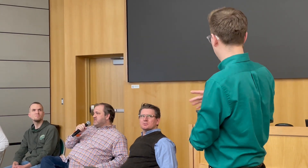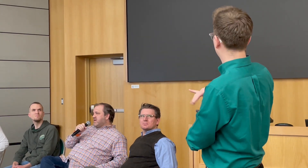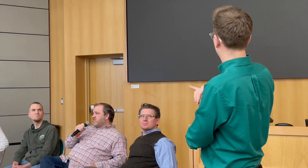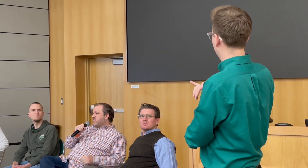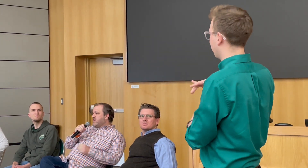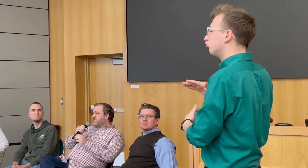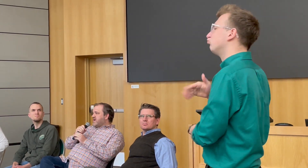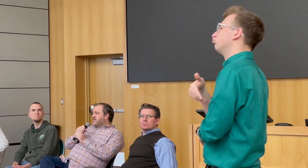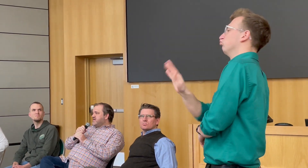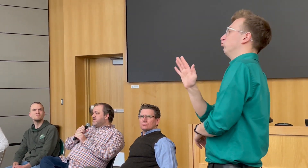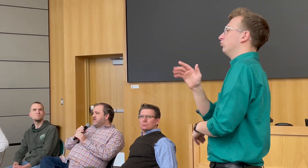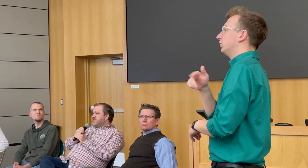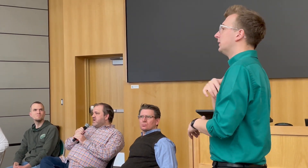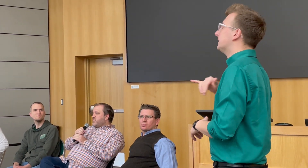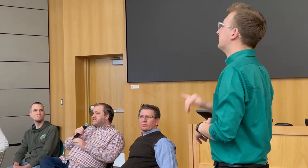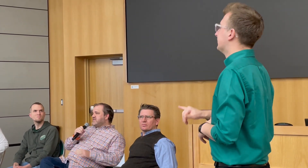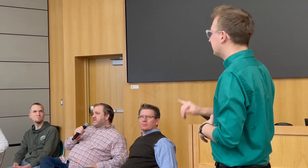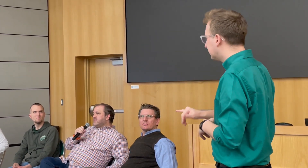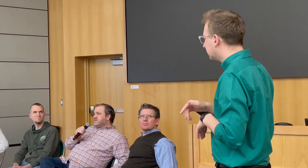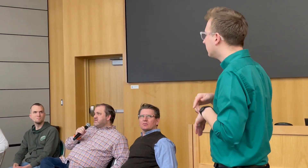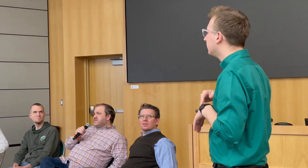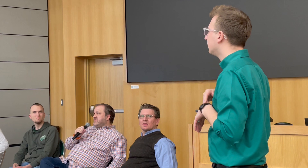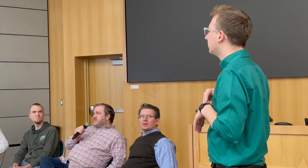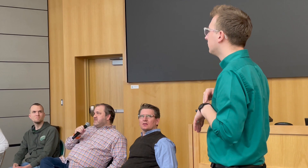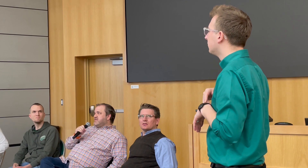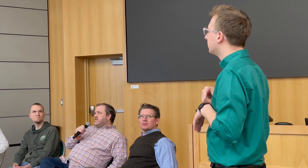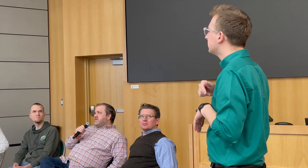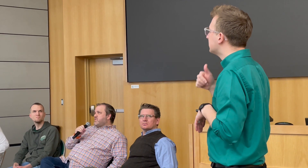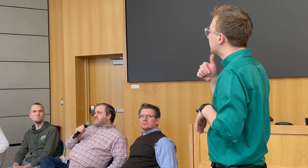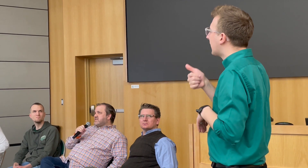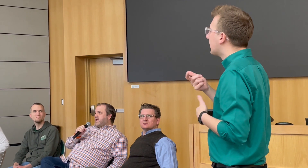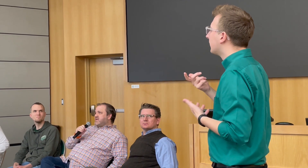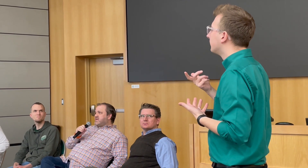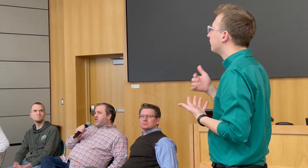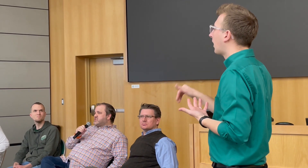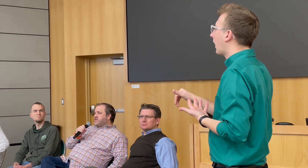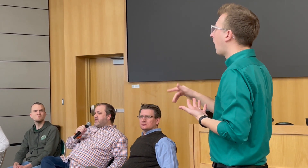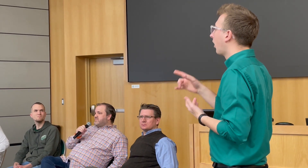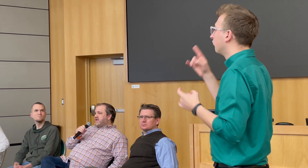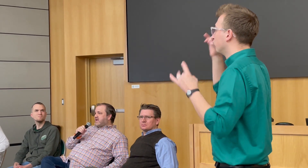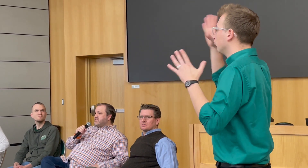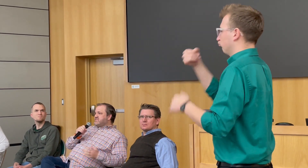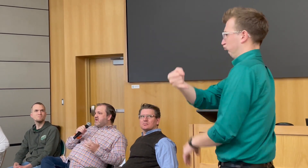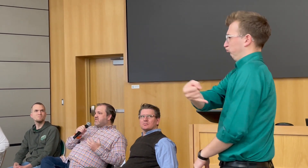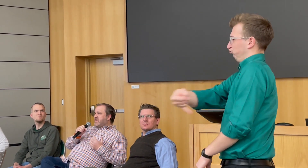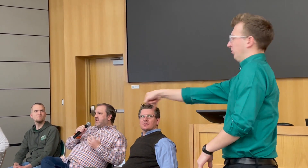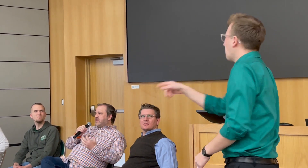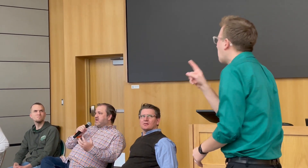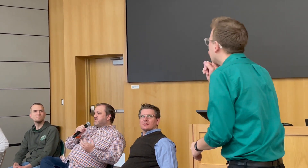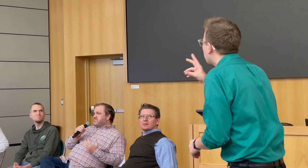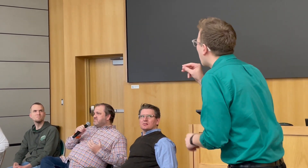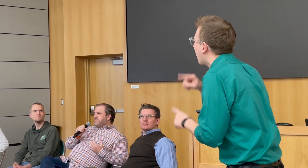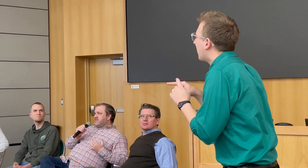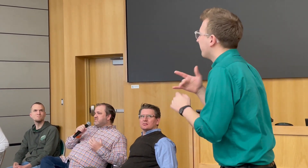to get a cocaine plant it wasn't it wasn't like terrible shiny but I just felt like um a little